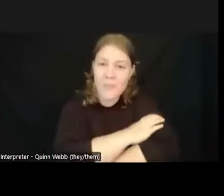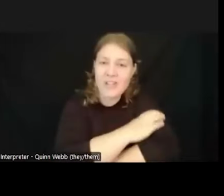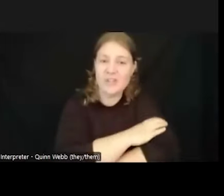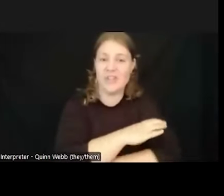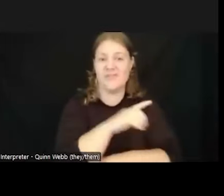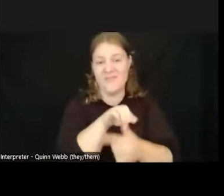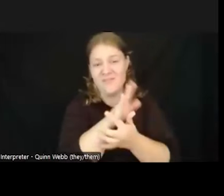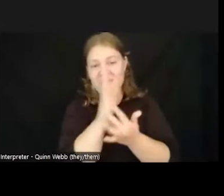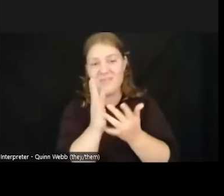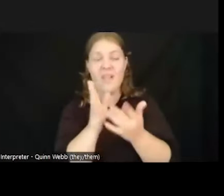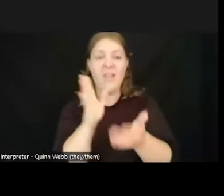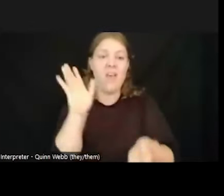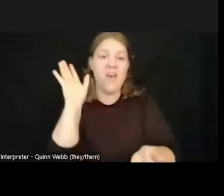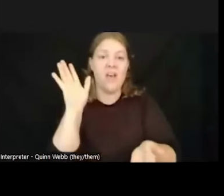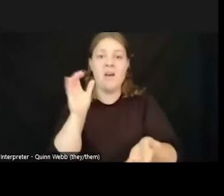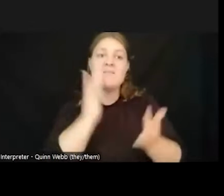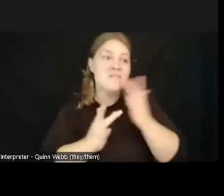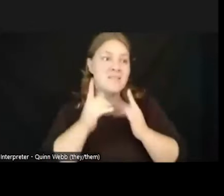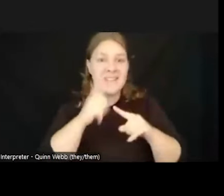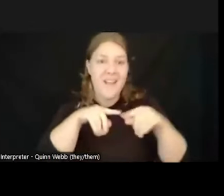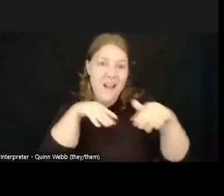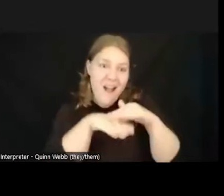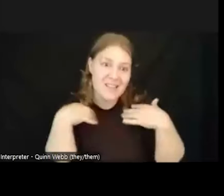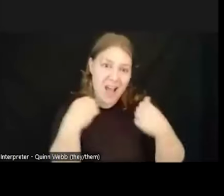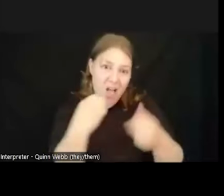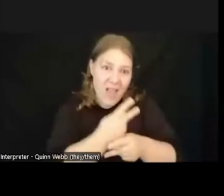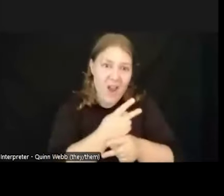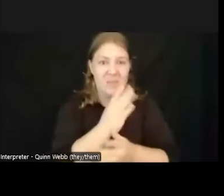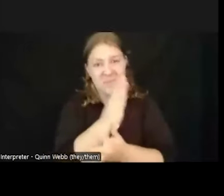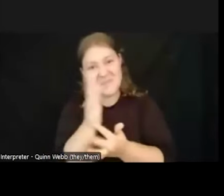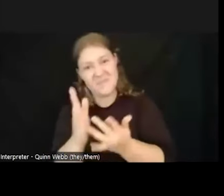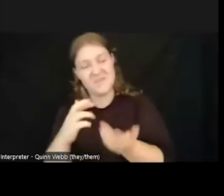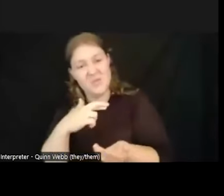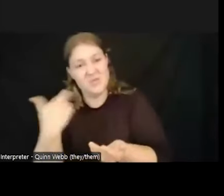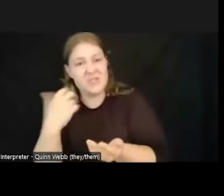outcomes for those diseases that I previously mentioned and a lot of times we're more likely